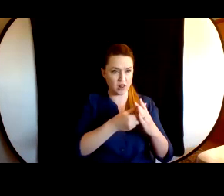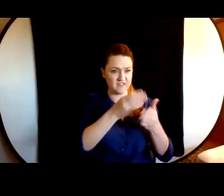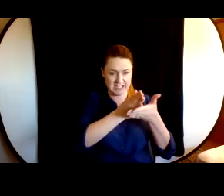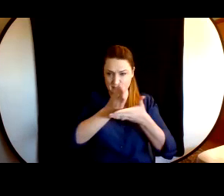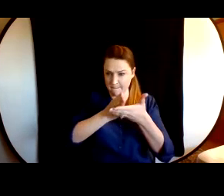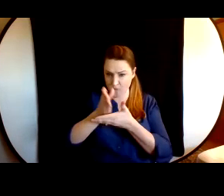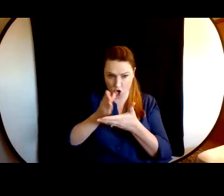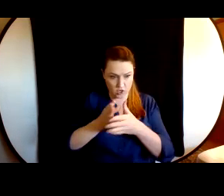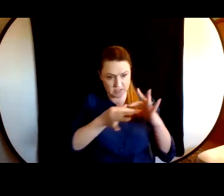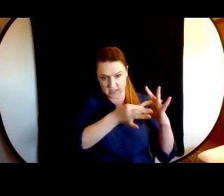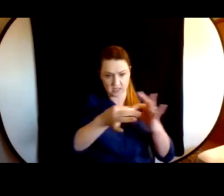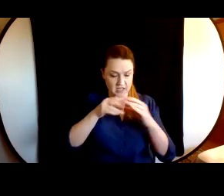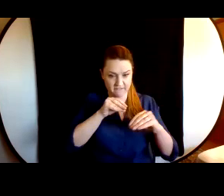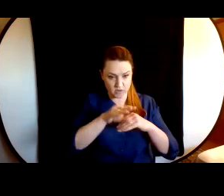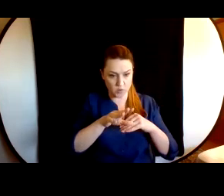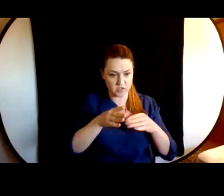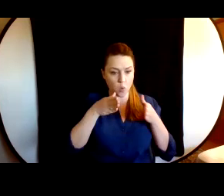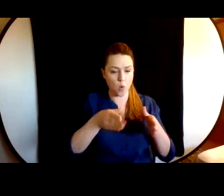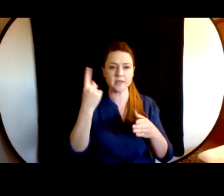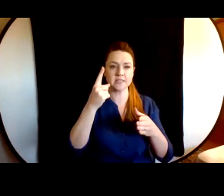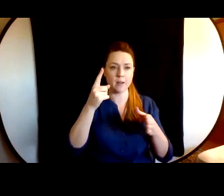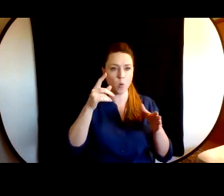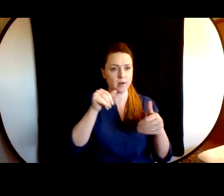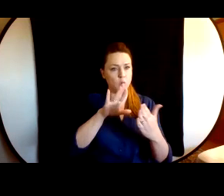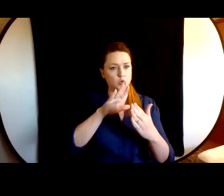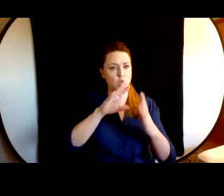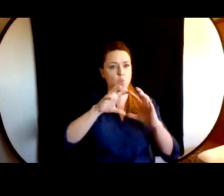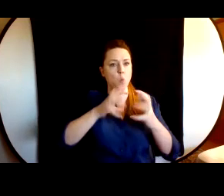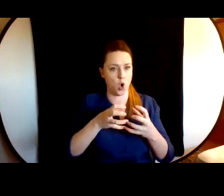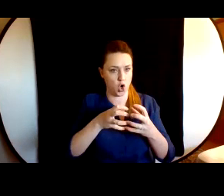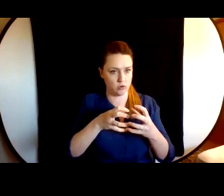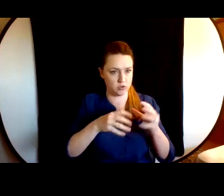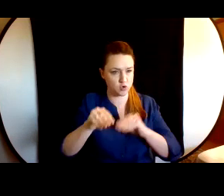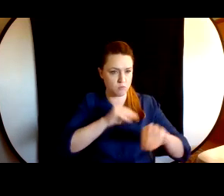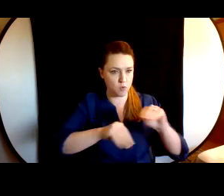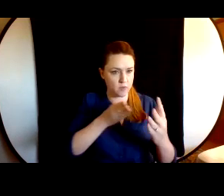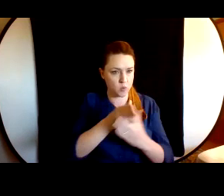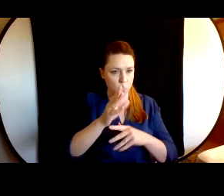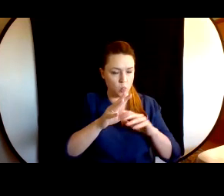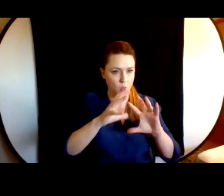the way that someone moves through the world. And if you have the chance, I would highly recommend that you all check out the book,